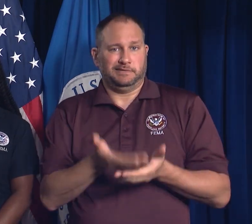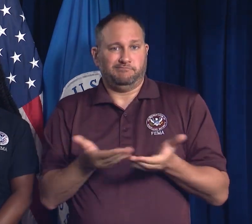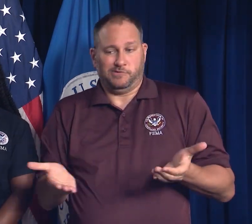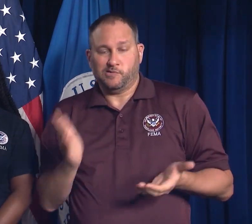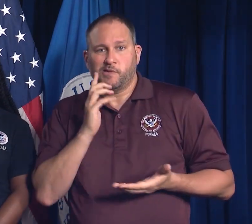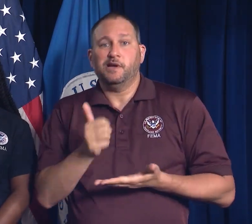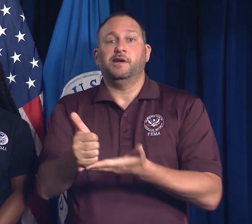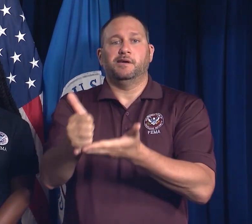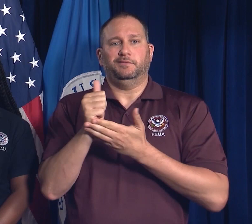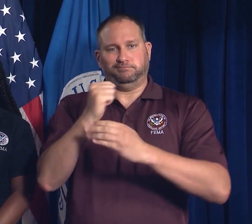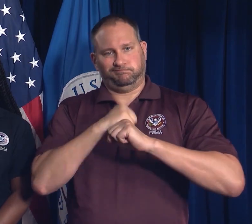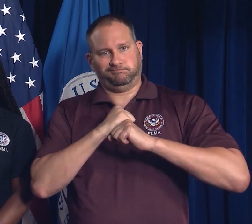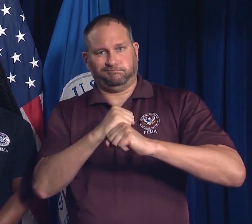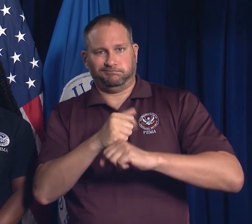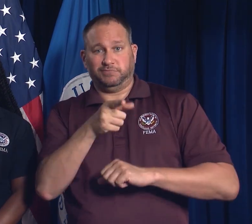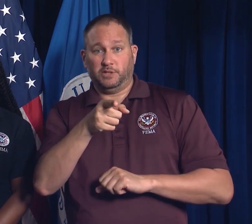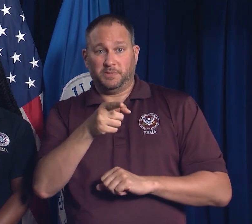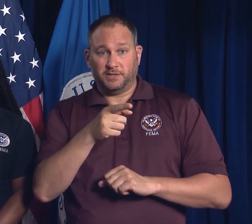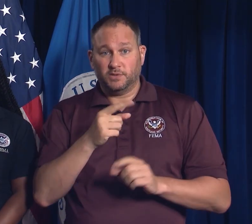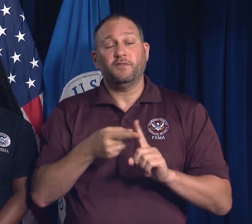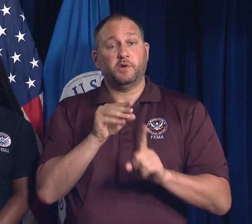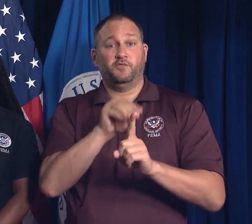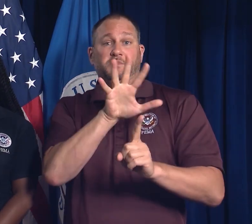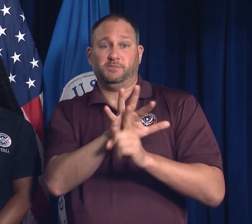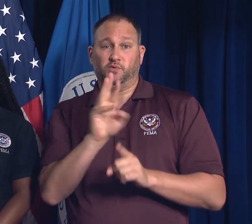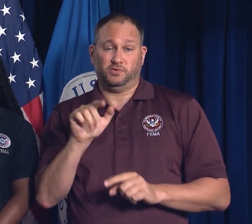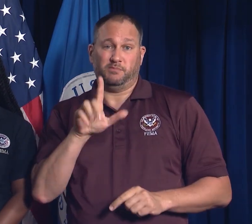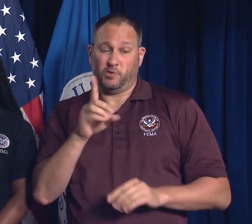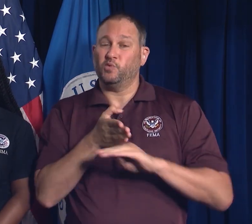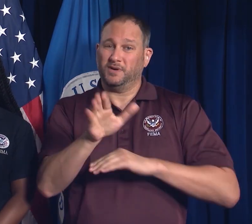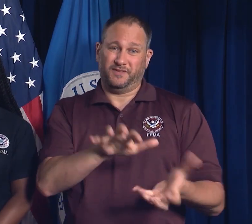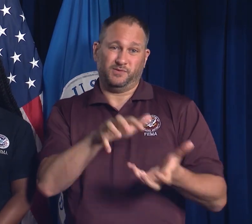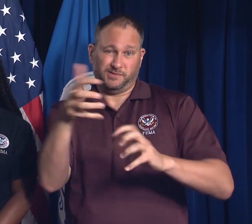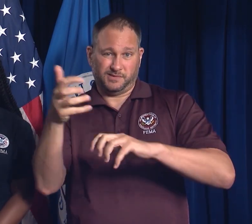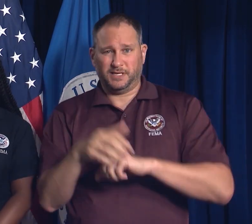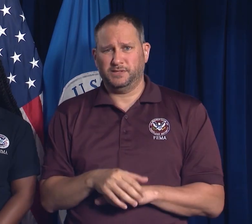equipment that you will need to help protect you from exposure to mold after a disaster.